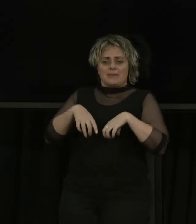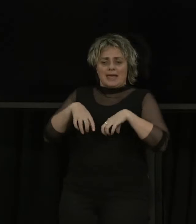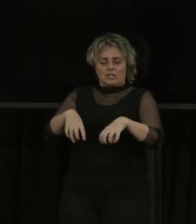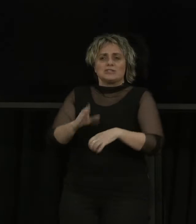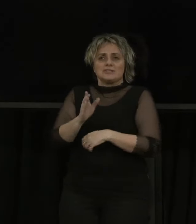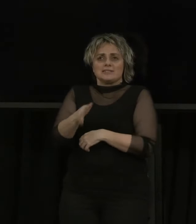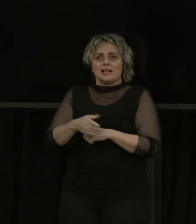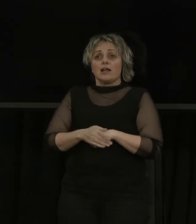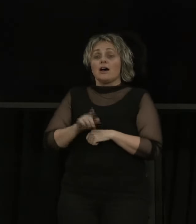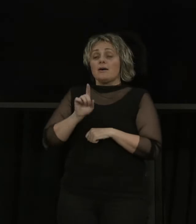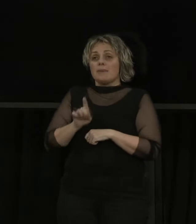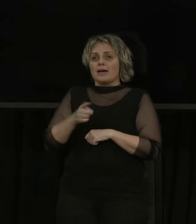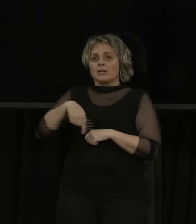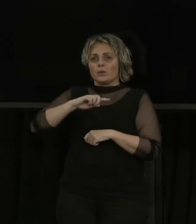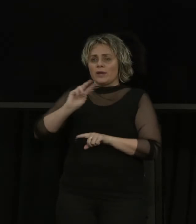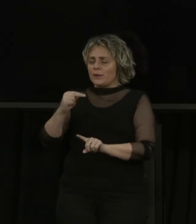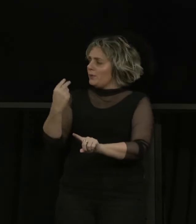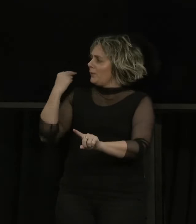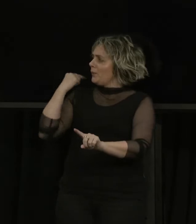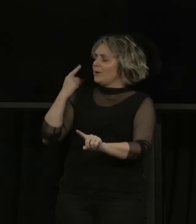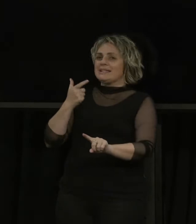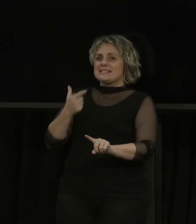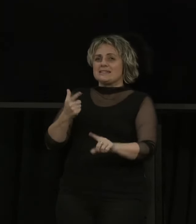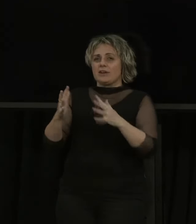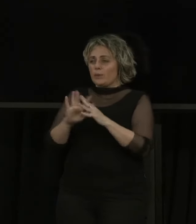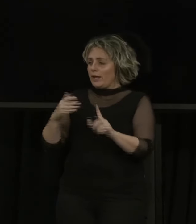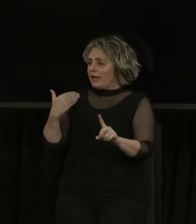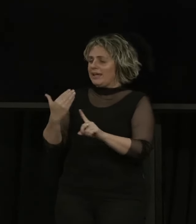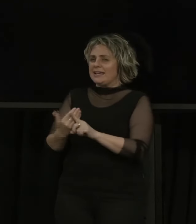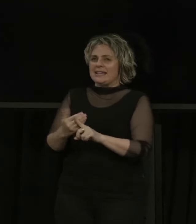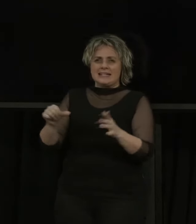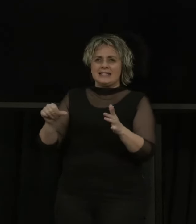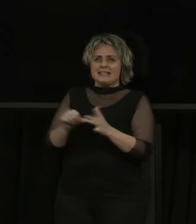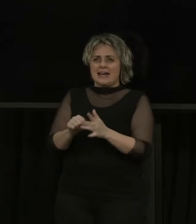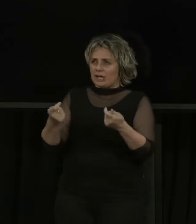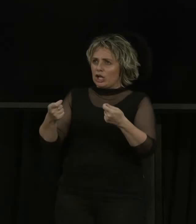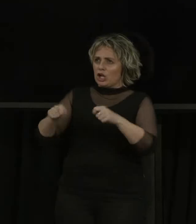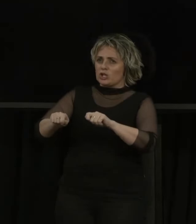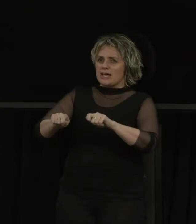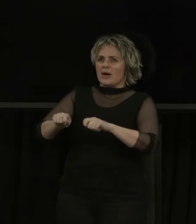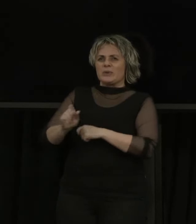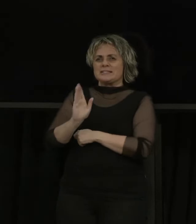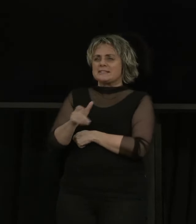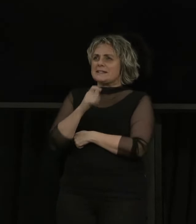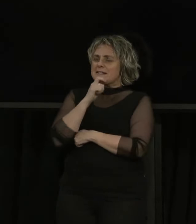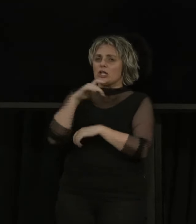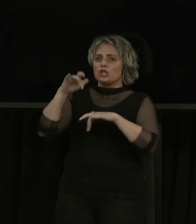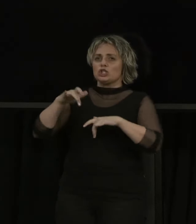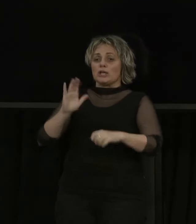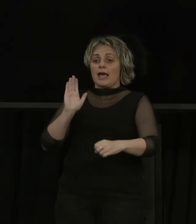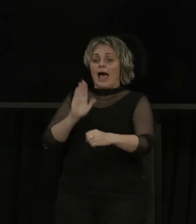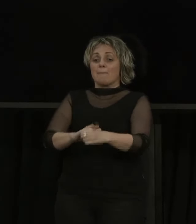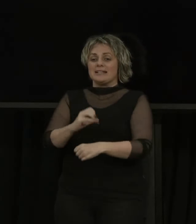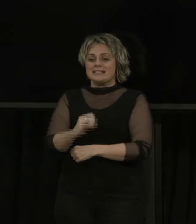everything we do today is the same as on day one of the